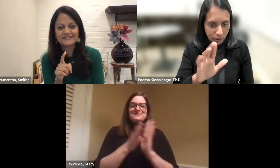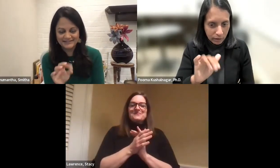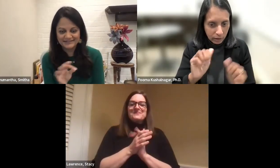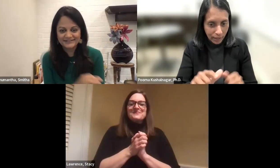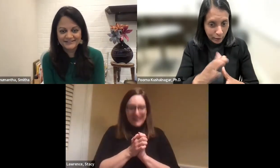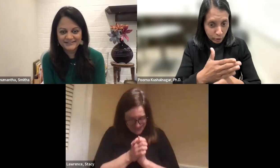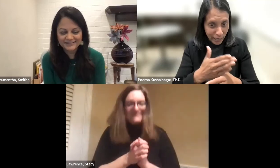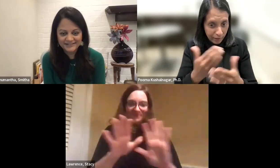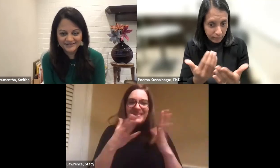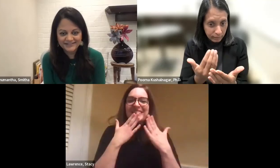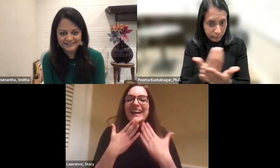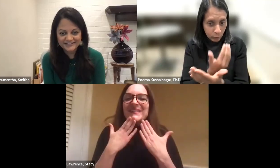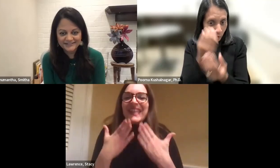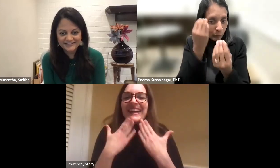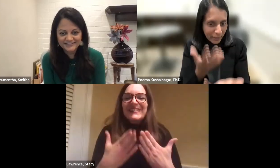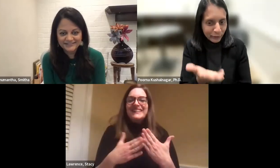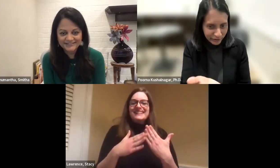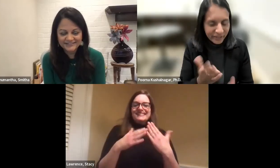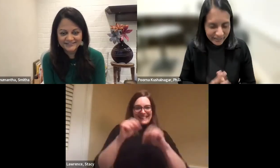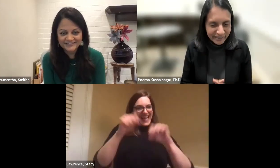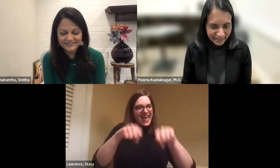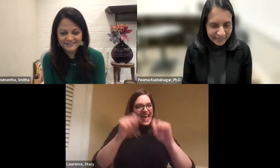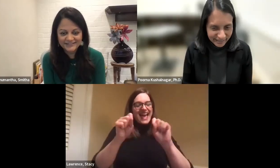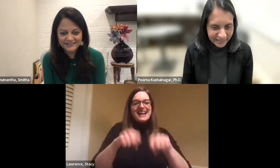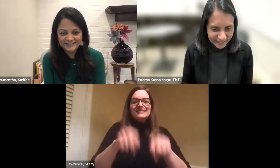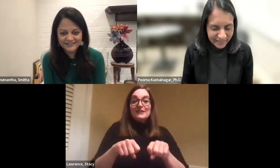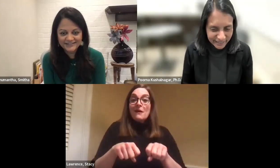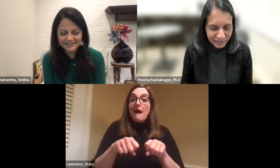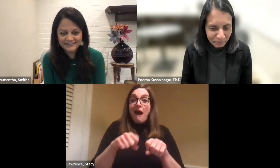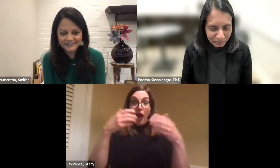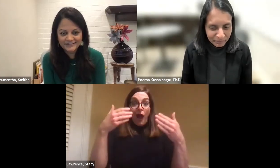but, yeah, over to you, Stacy. Yes. Thank you.